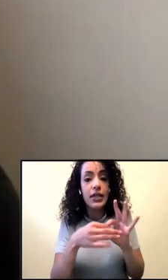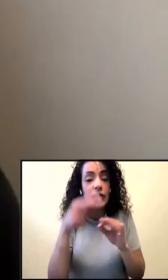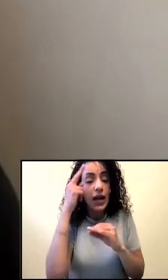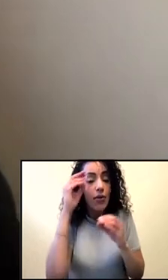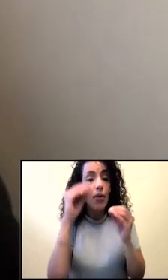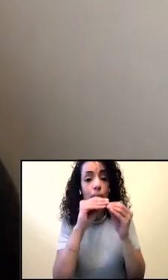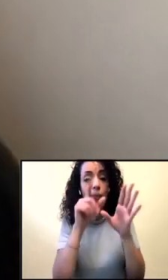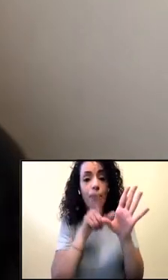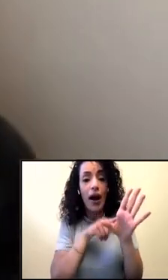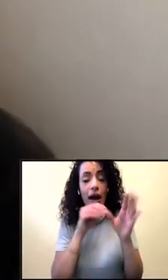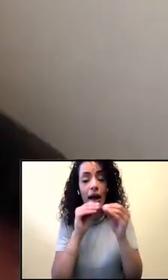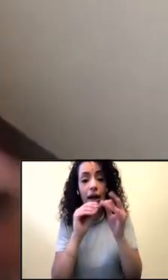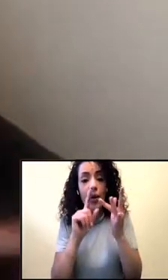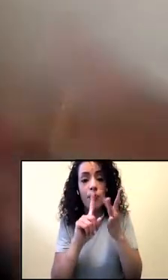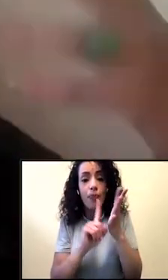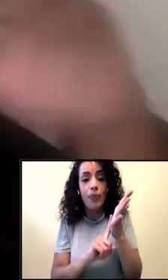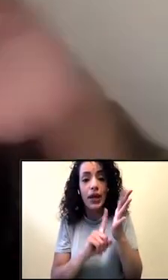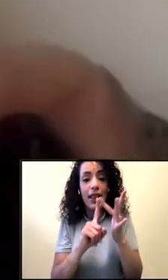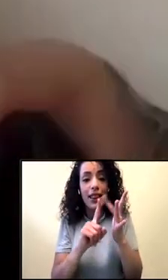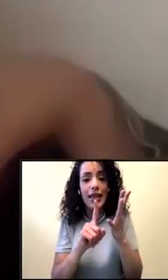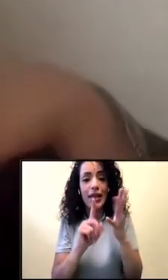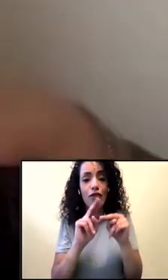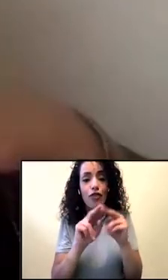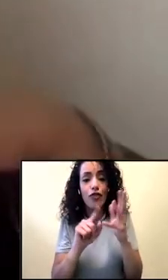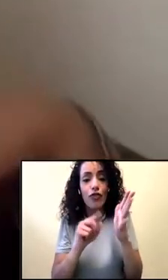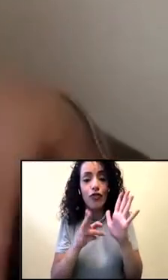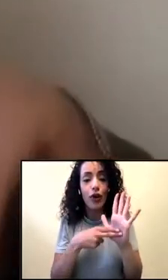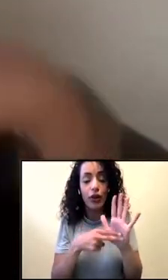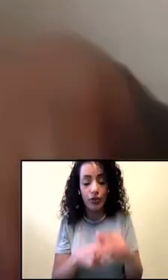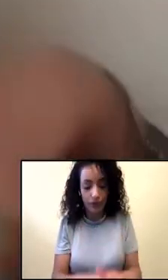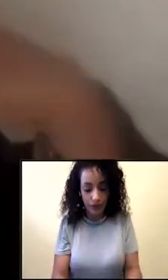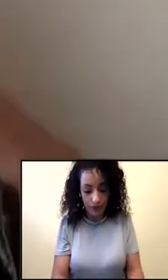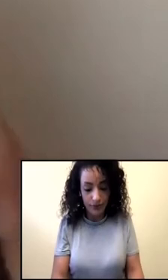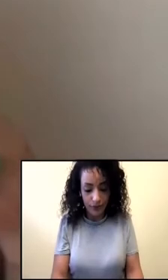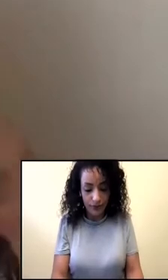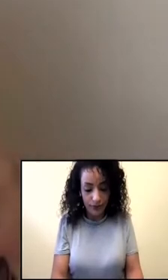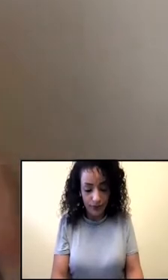And of course I think because like Somali and loads of other countries, like oral history